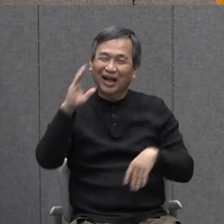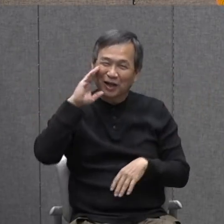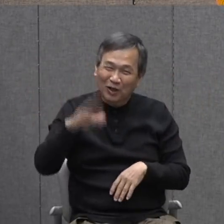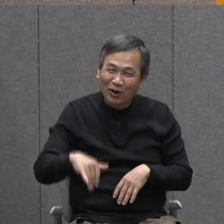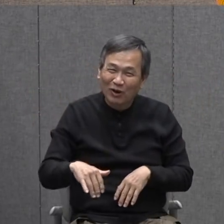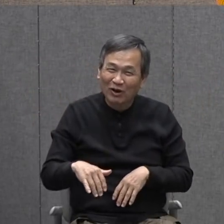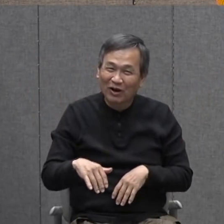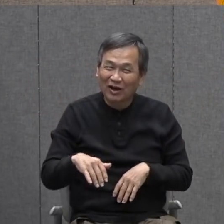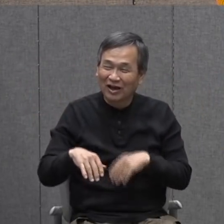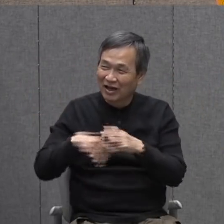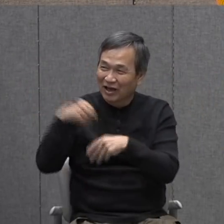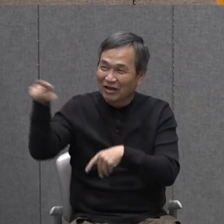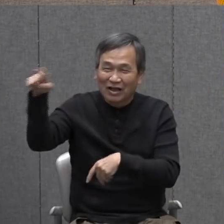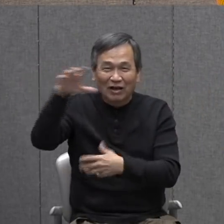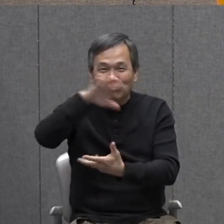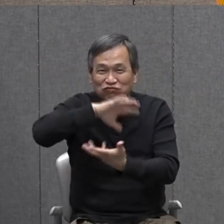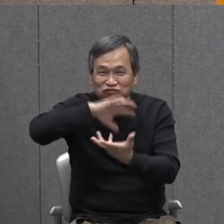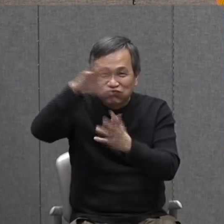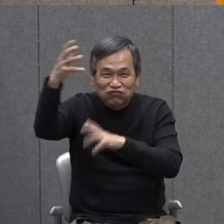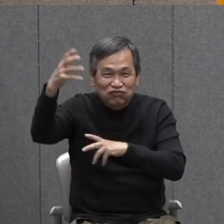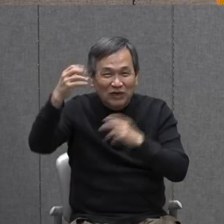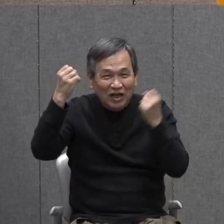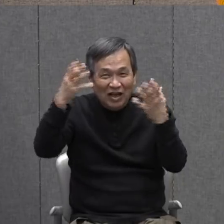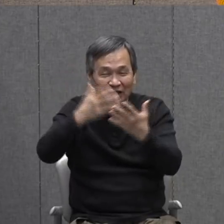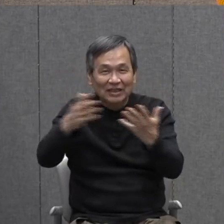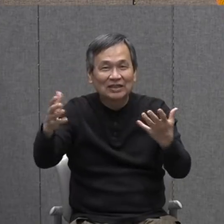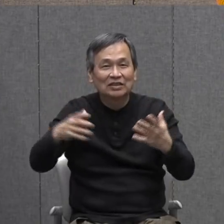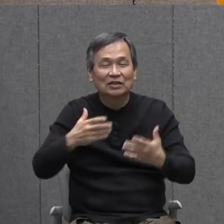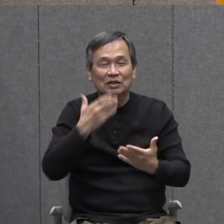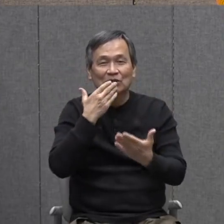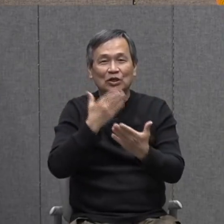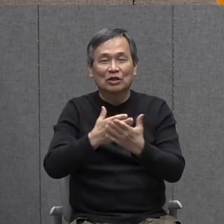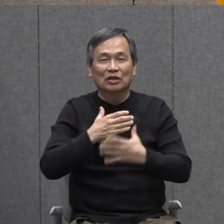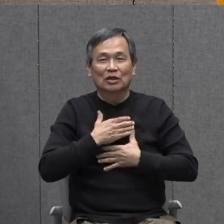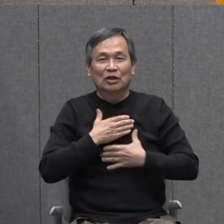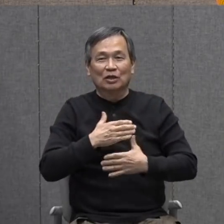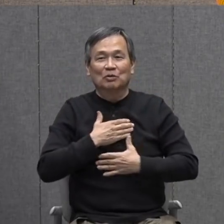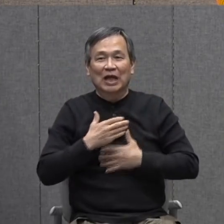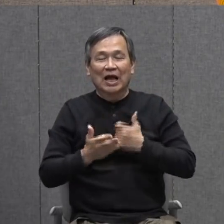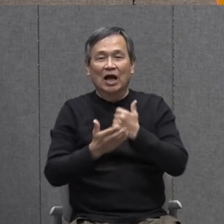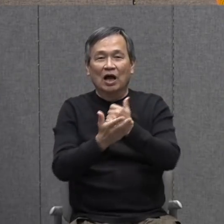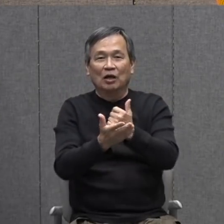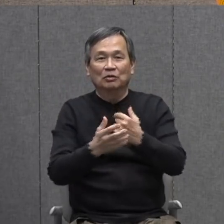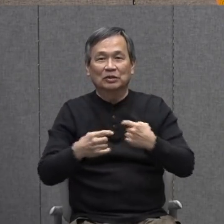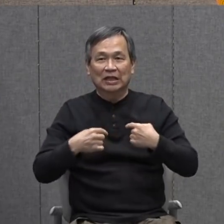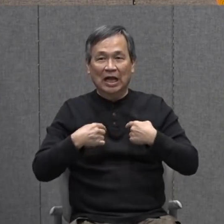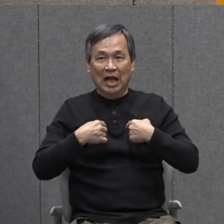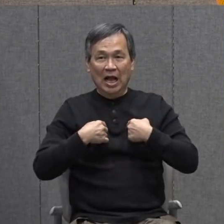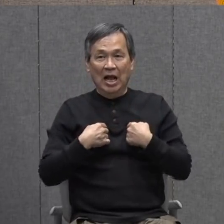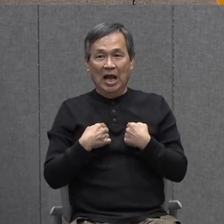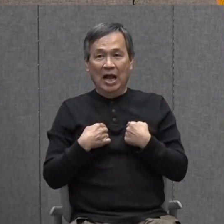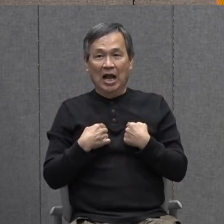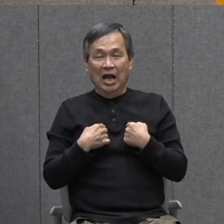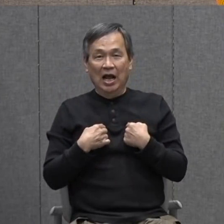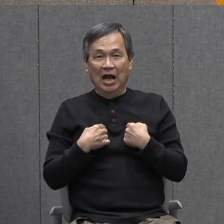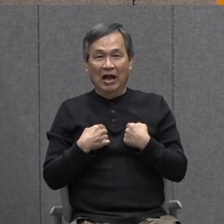and sometimes we all need to take a deep breath. I'm doing something new today. Fun fact, I've never been on TV before,